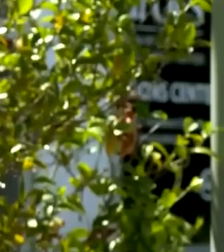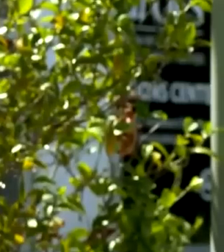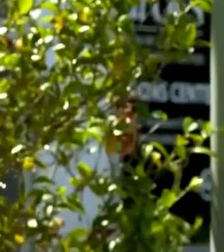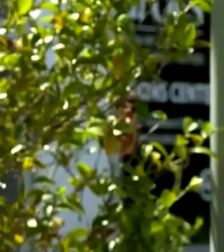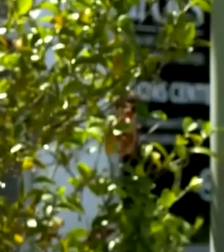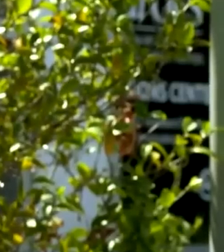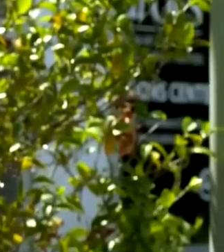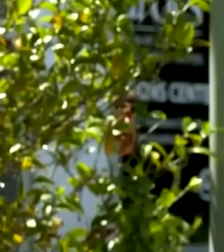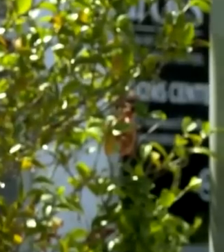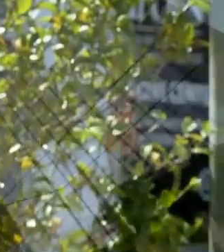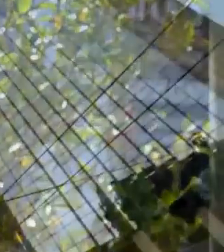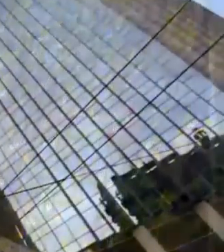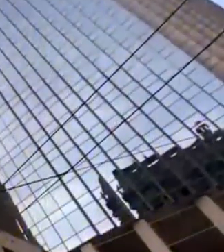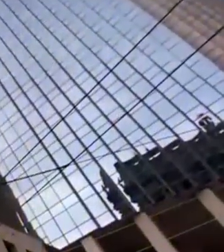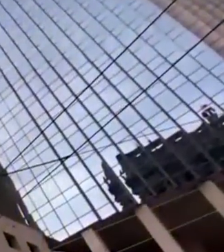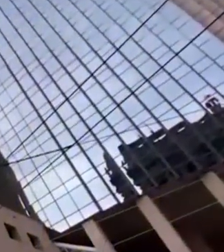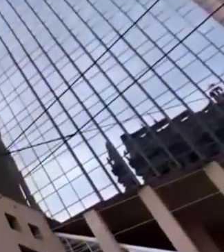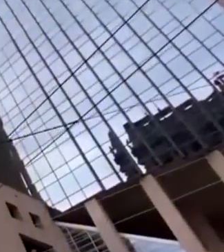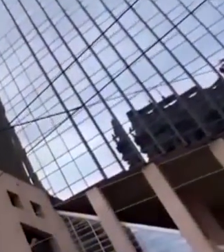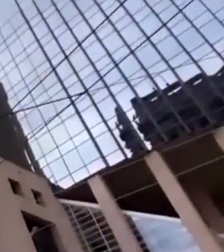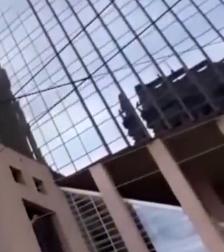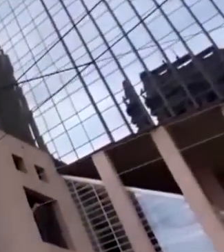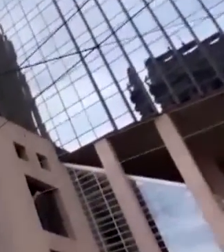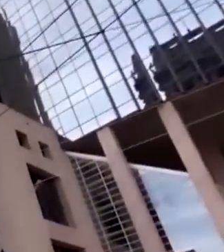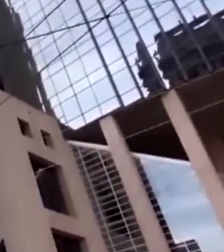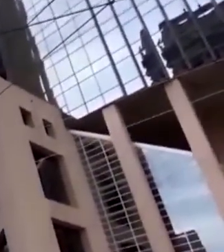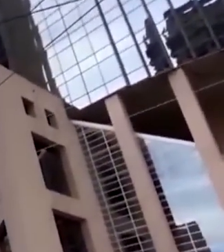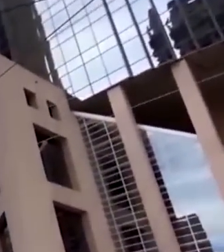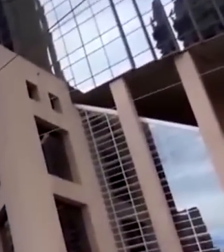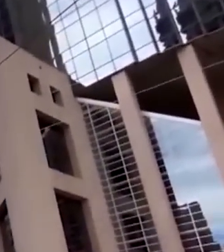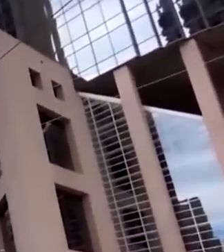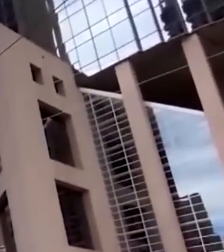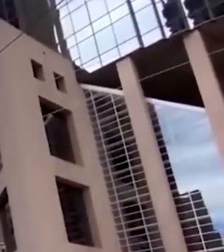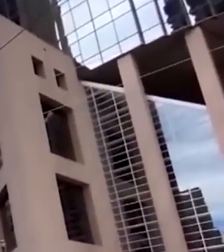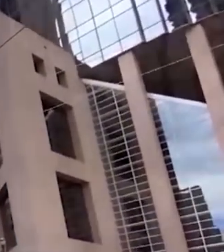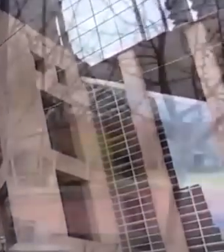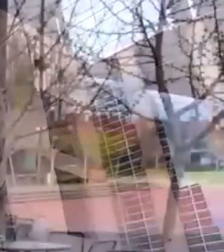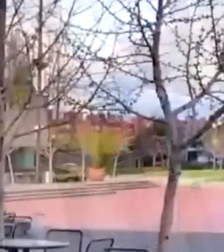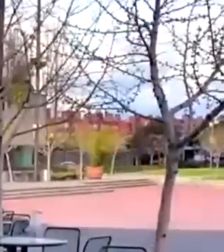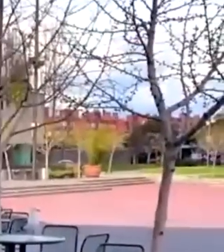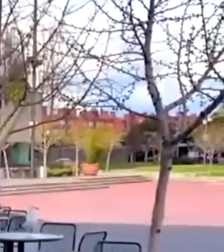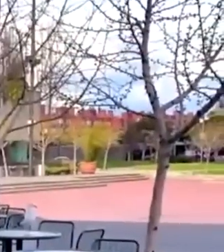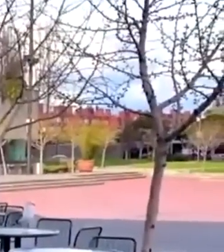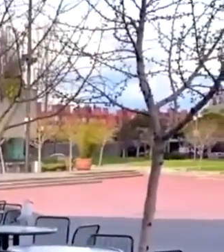ARE COMINGGLIVE TO YOU FROM MY HOME AND THANKS FOR BEING WITH US. THE GOVERNOR WILL GIVE HIS THIRD UPDATE THIS WEEK ON THE